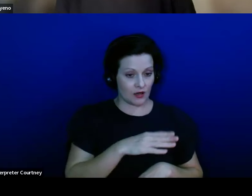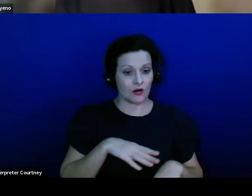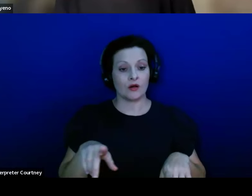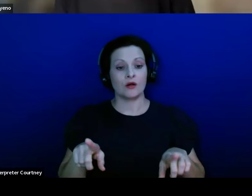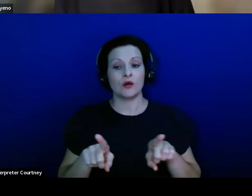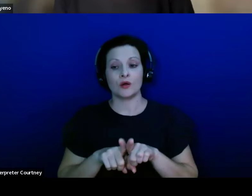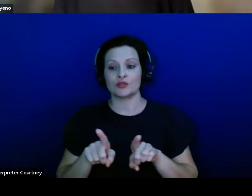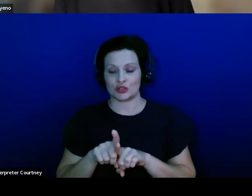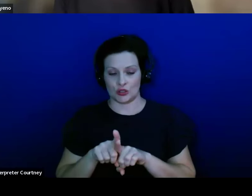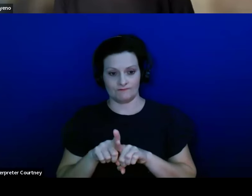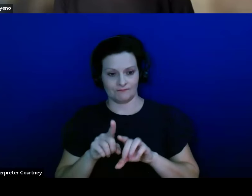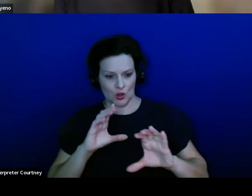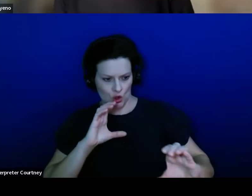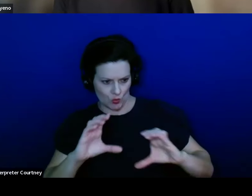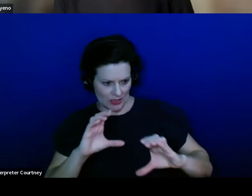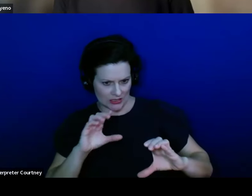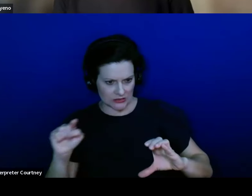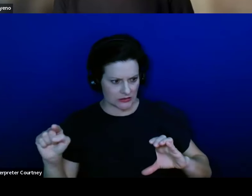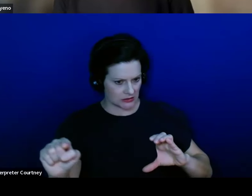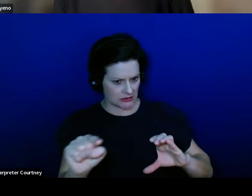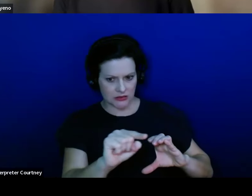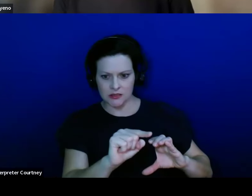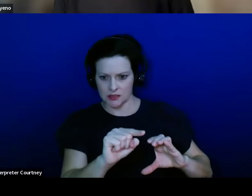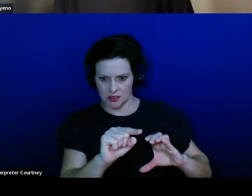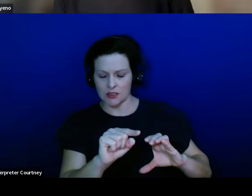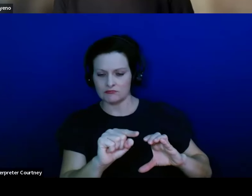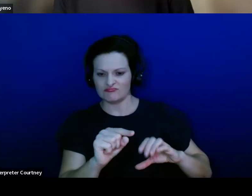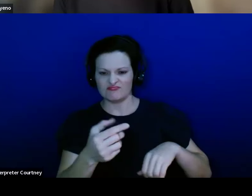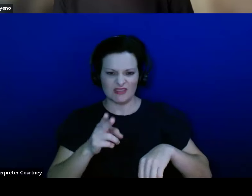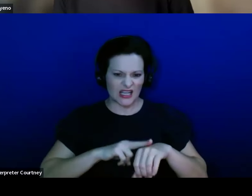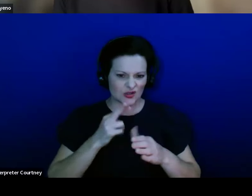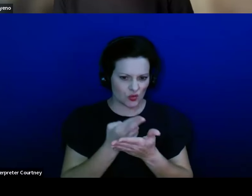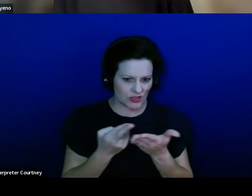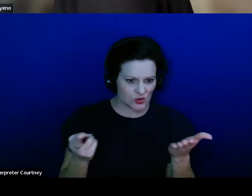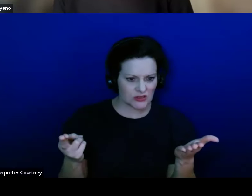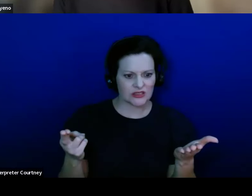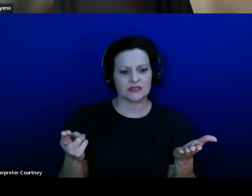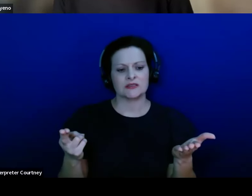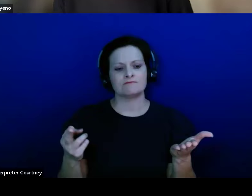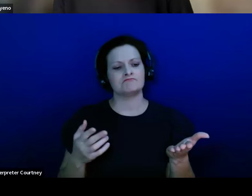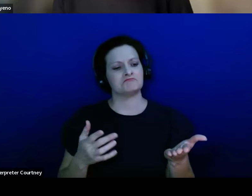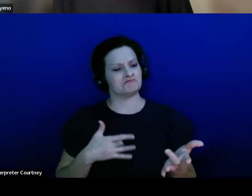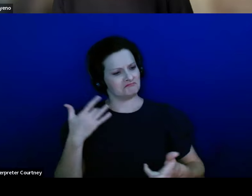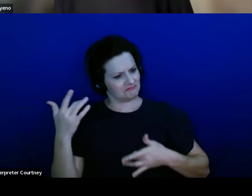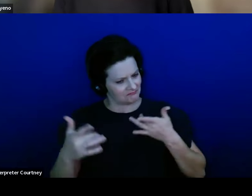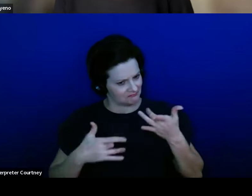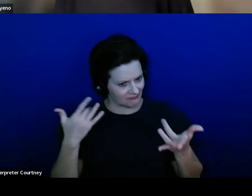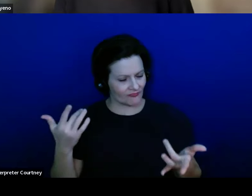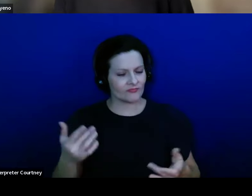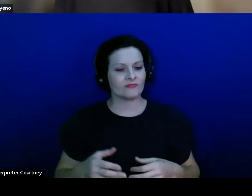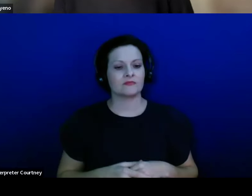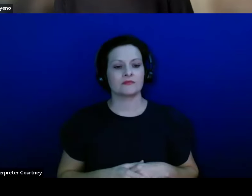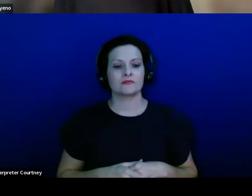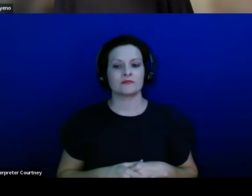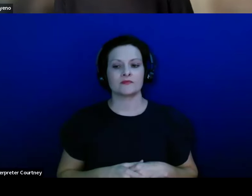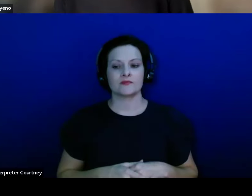the interpersonal communications around natural resources got me excited. I think specific to